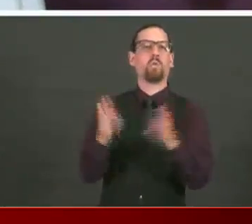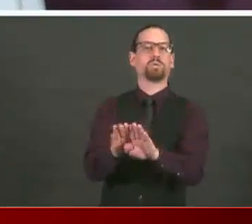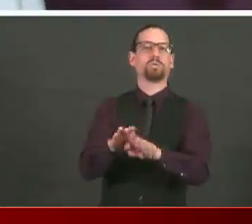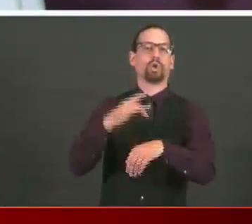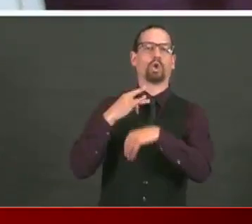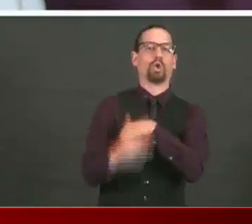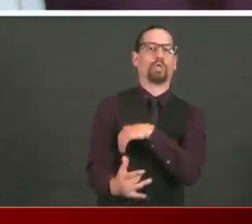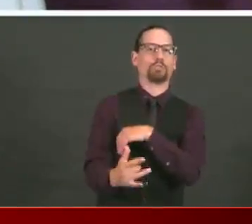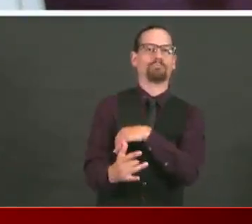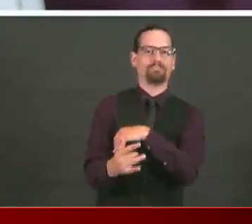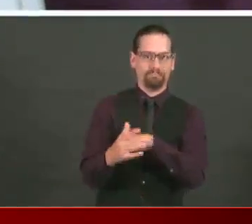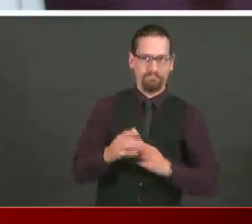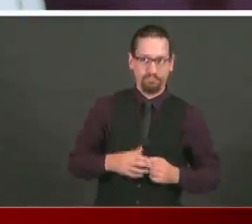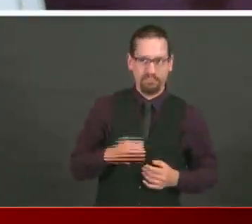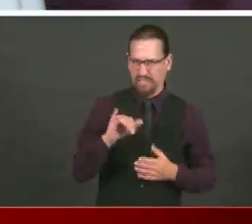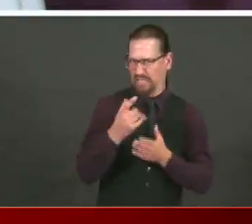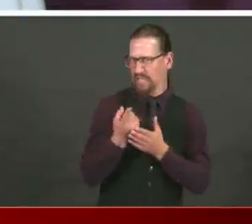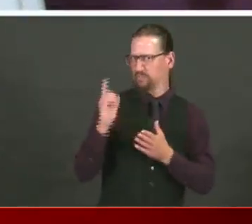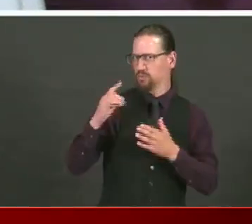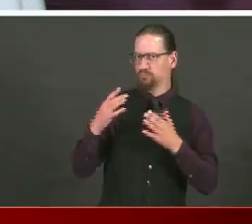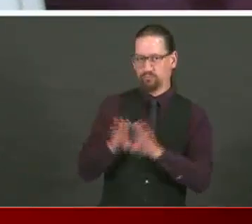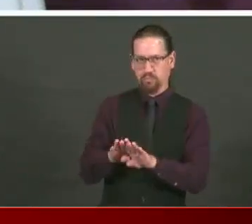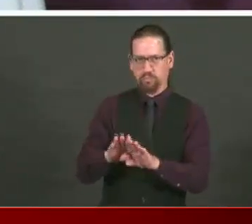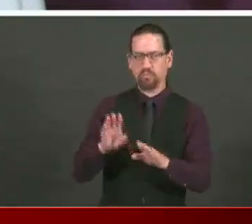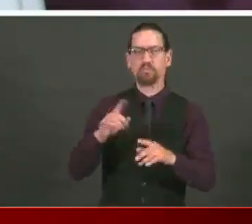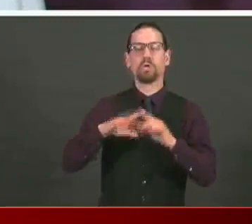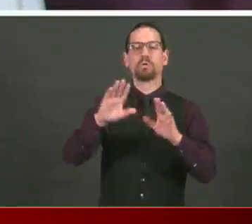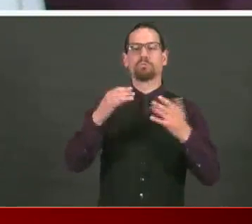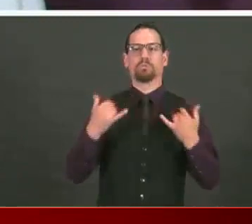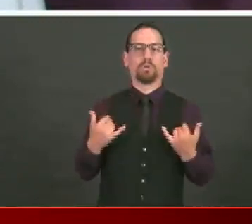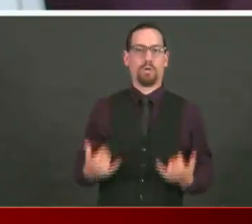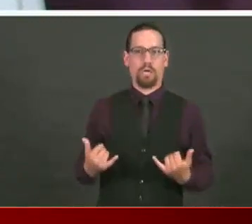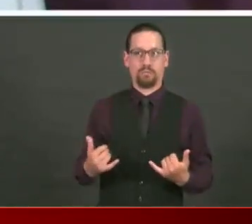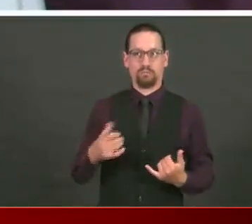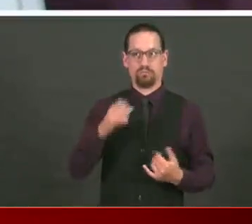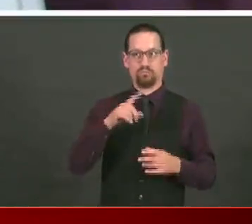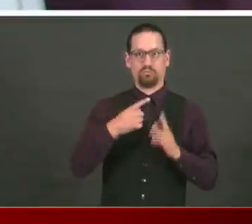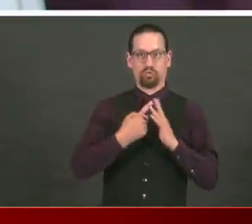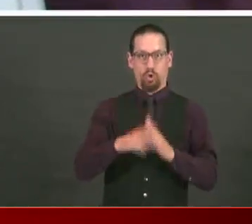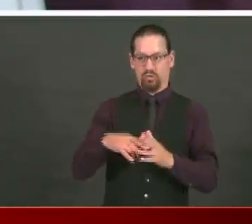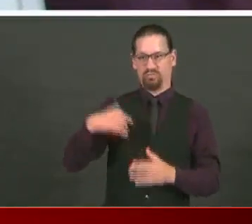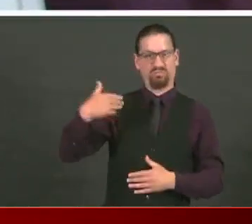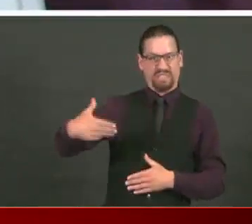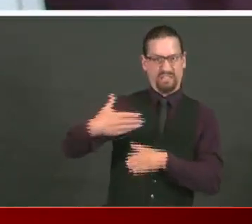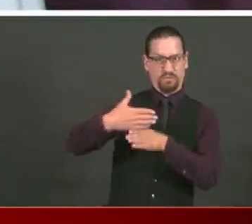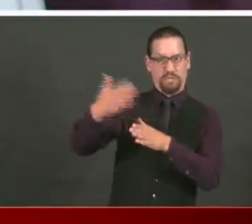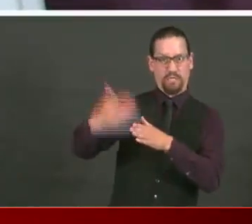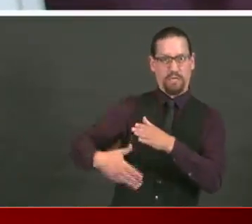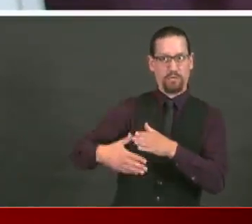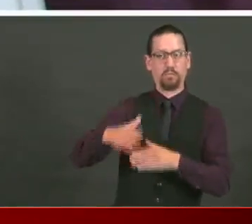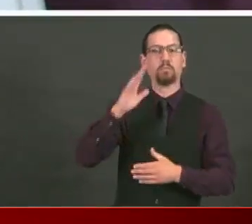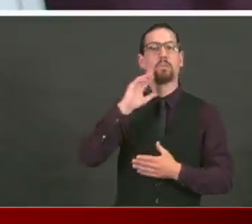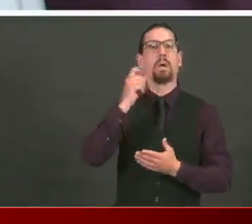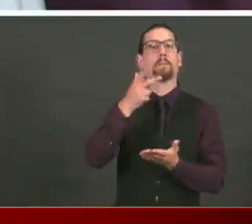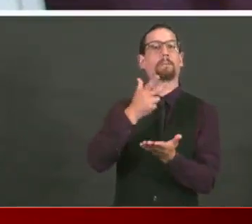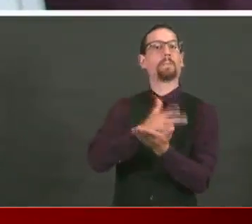LINE. ON A HOT DAY THAT IS NO FUN AND WE WANT TO DO BETTER. THIS WEEKEND